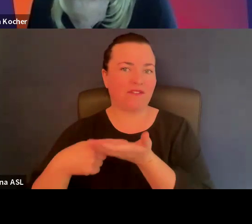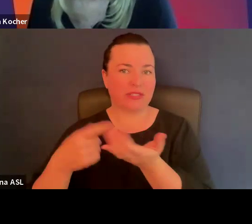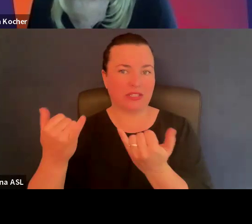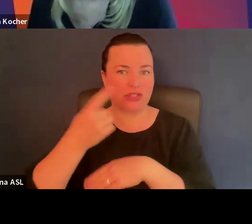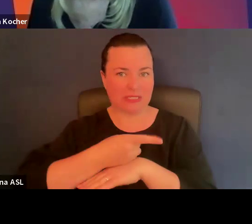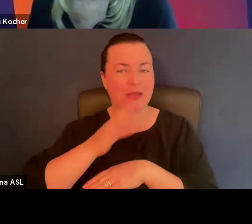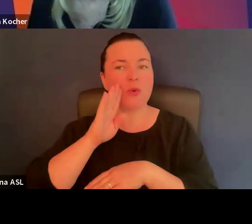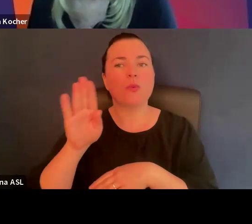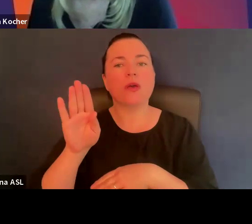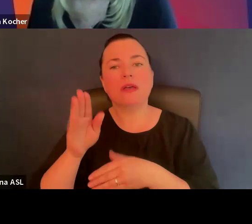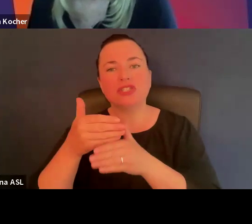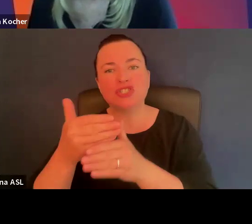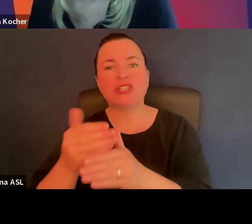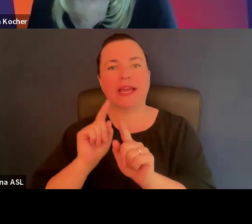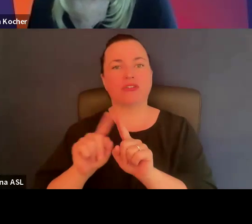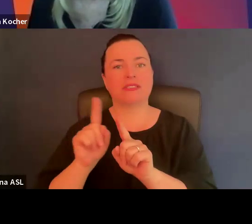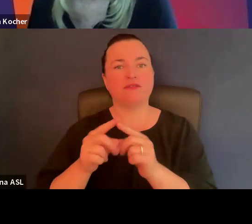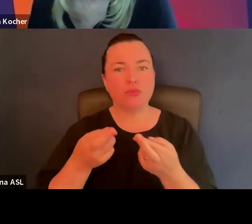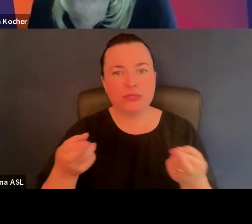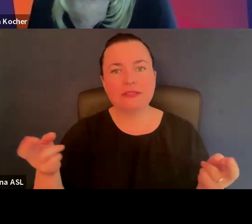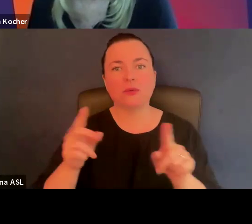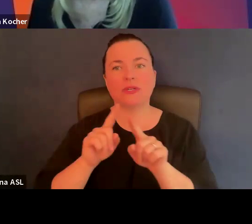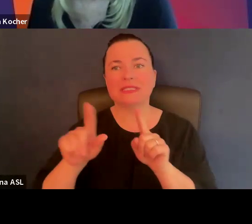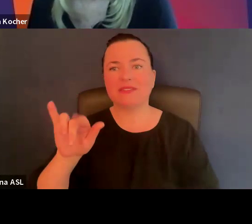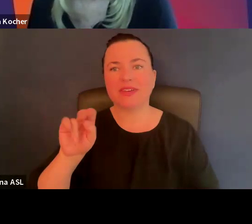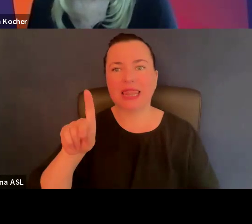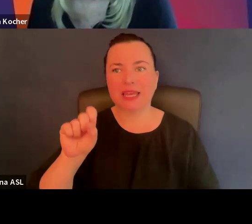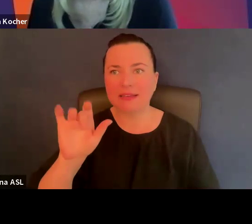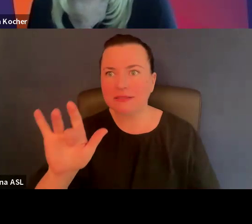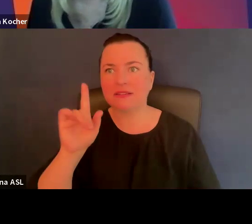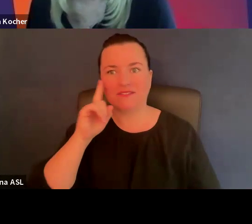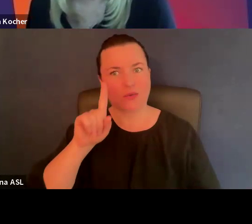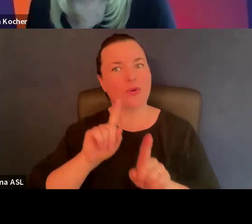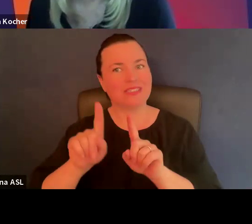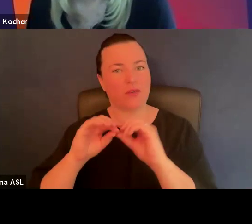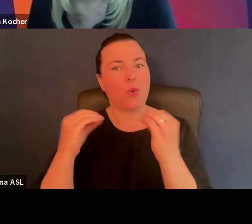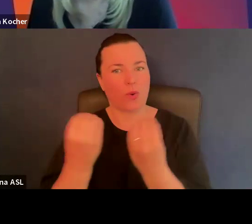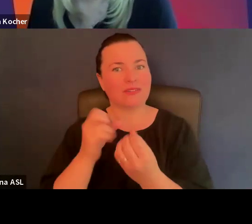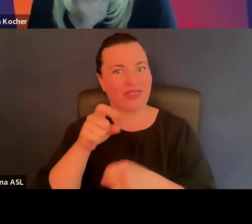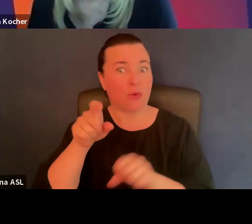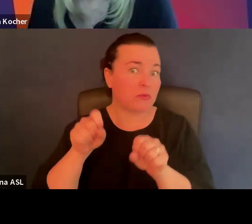links to different groups you can get involved in, et cetera, so stay tuned. Great, all right, terrific.